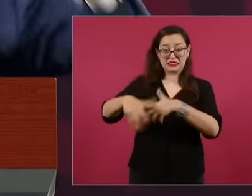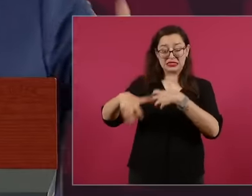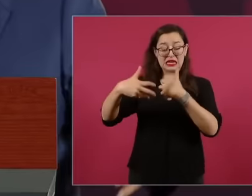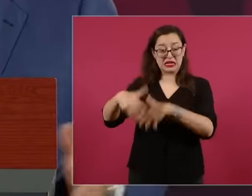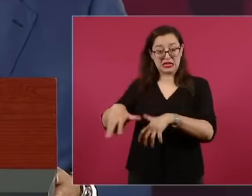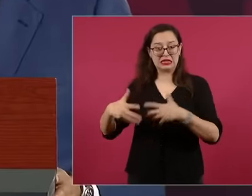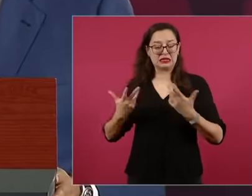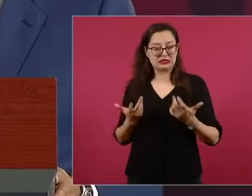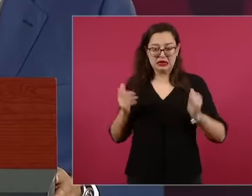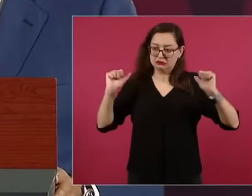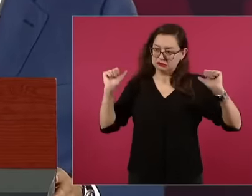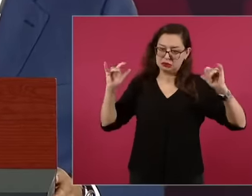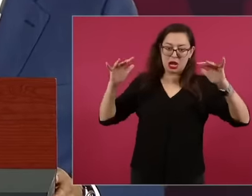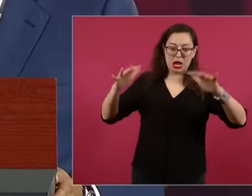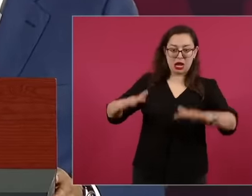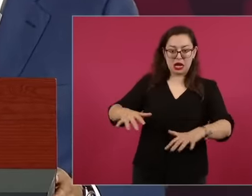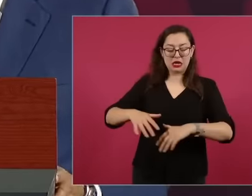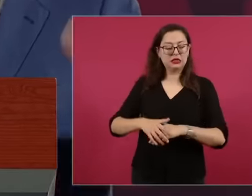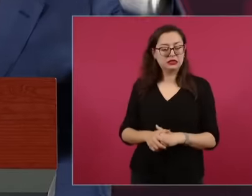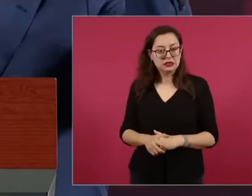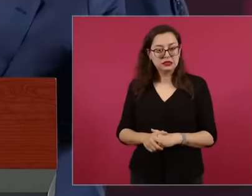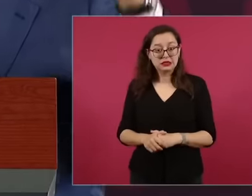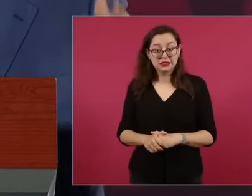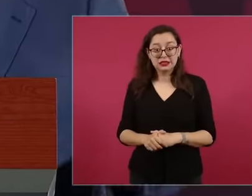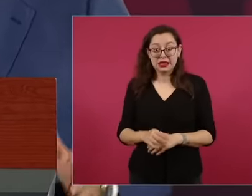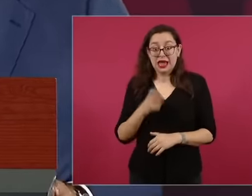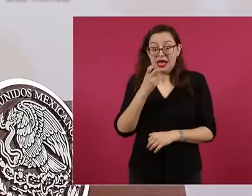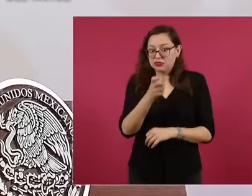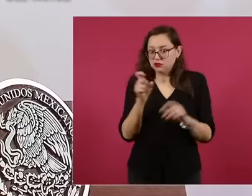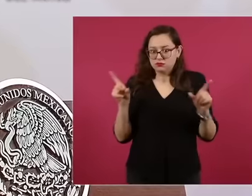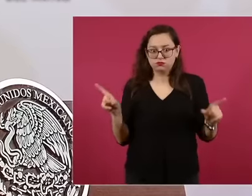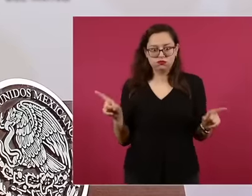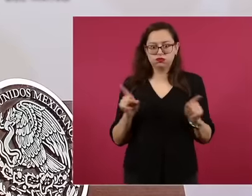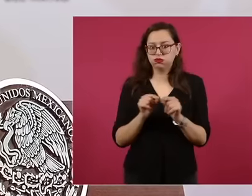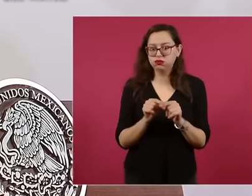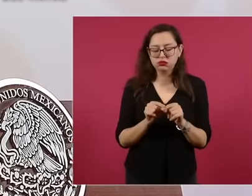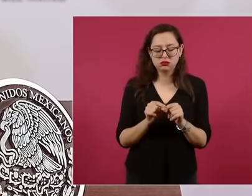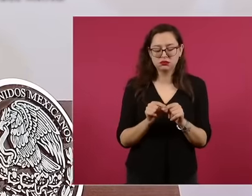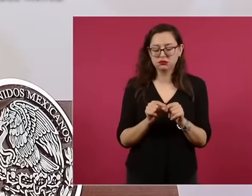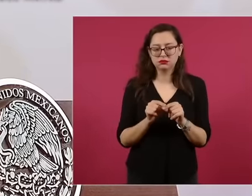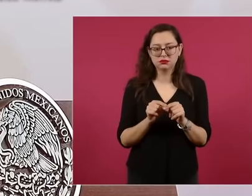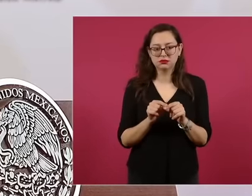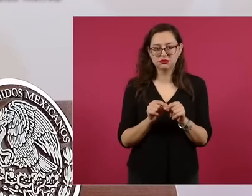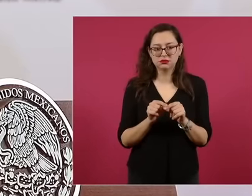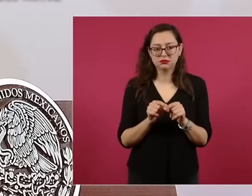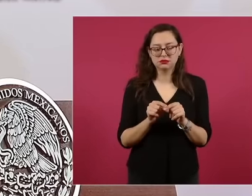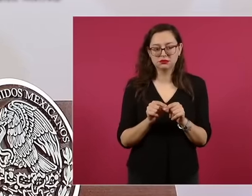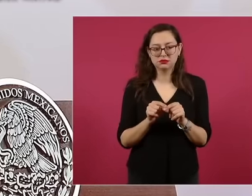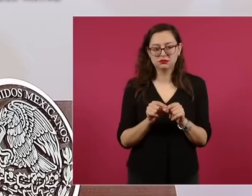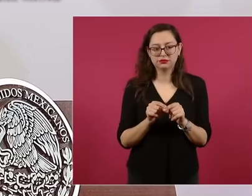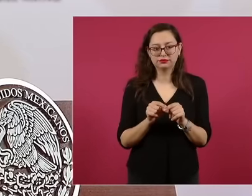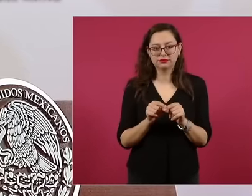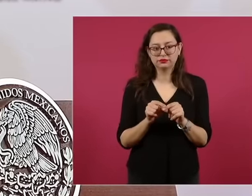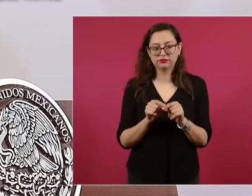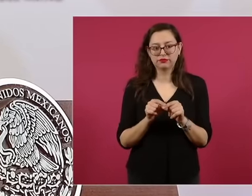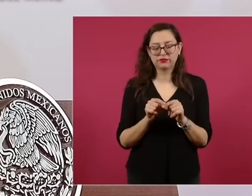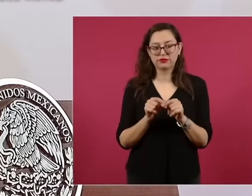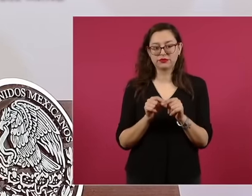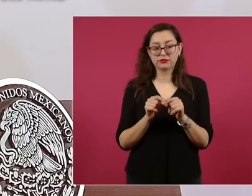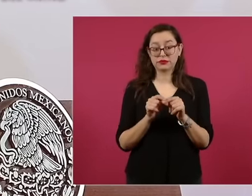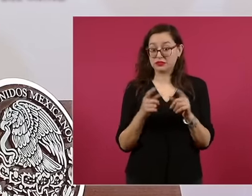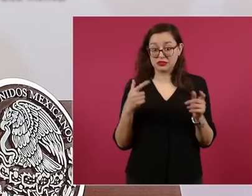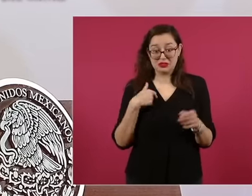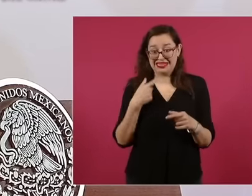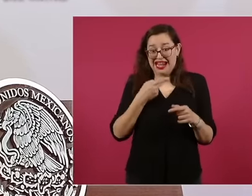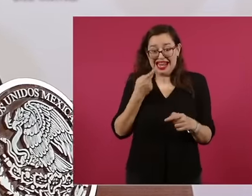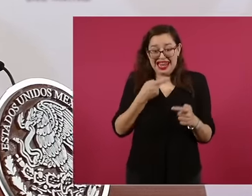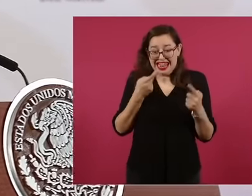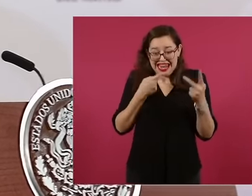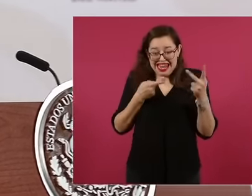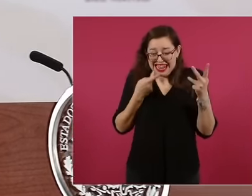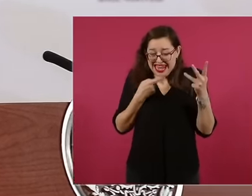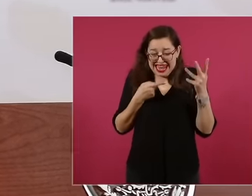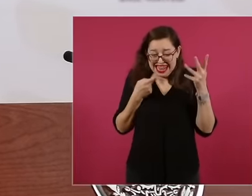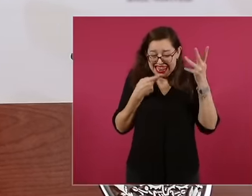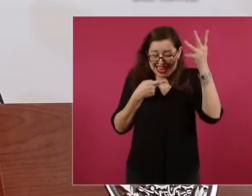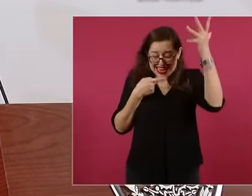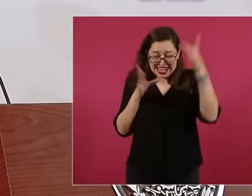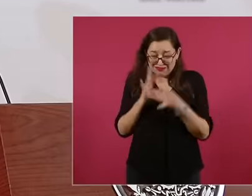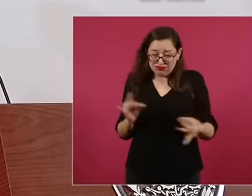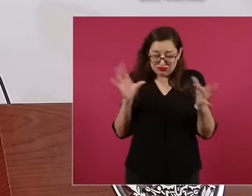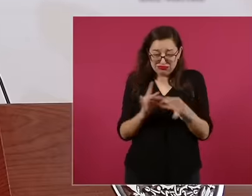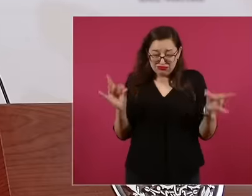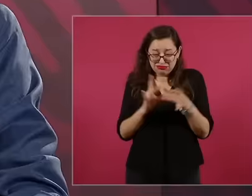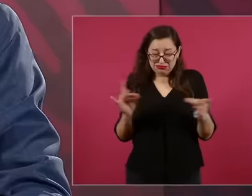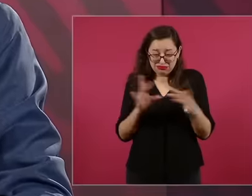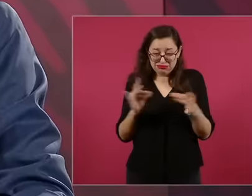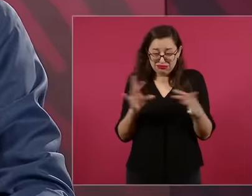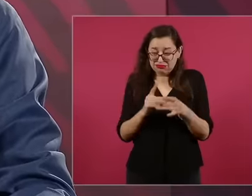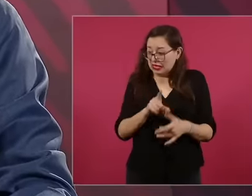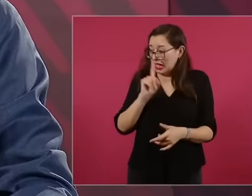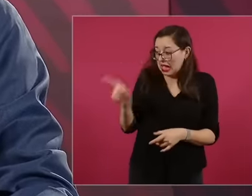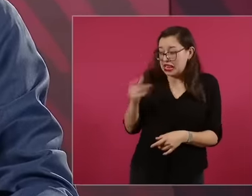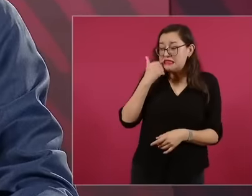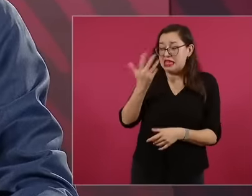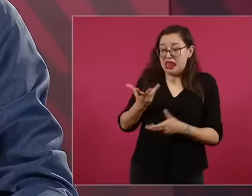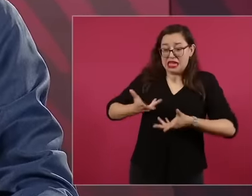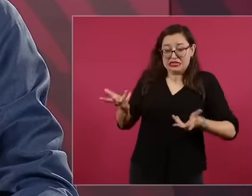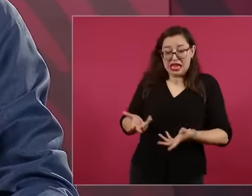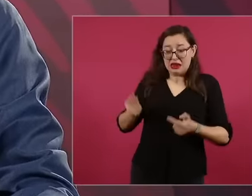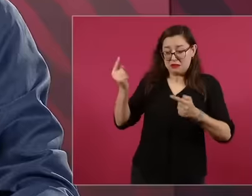the Zócalo was to Not that purpose and I already explained what they were going to do, what they intended to do and